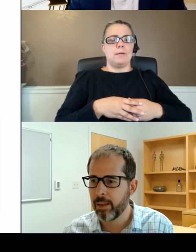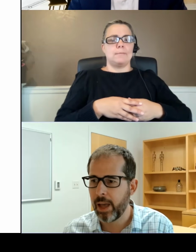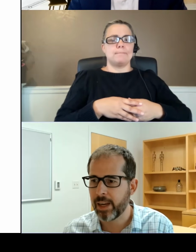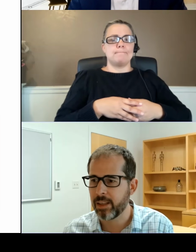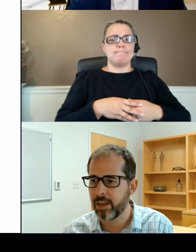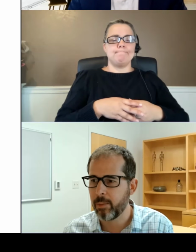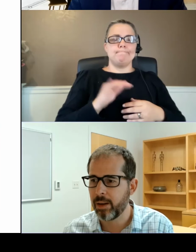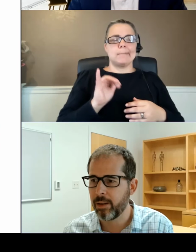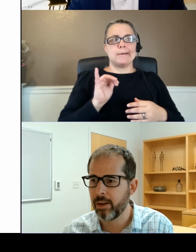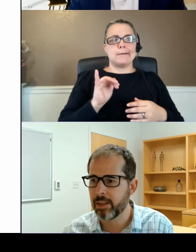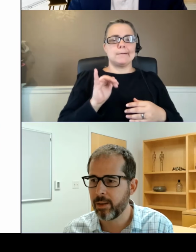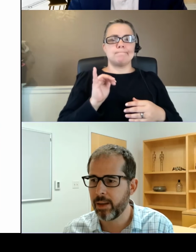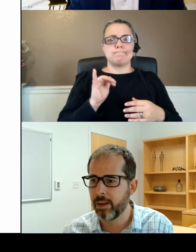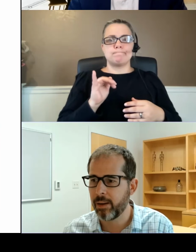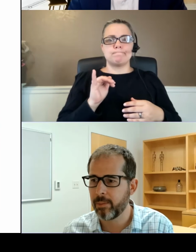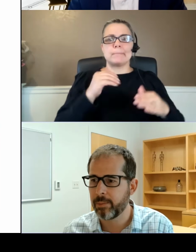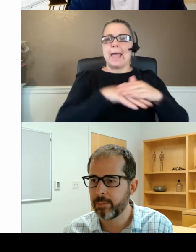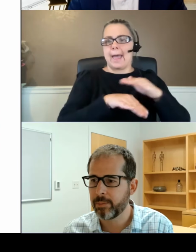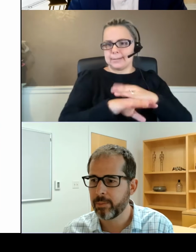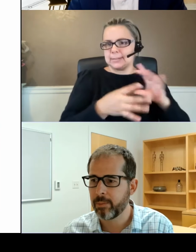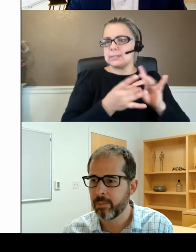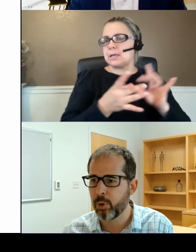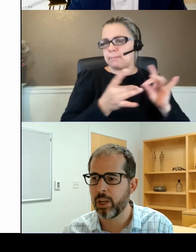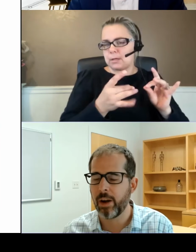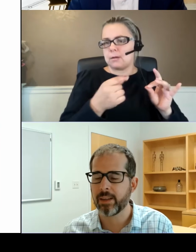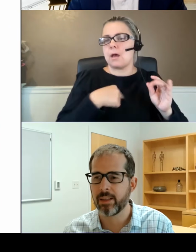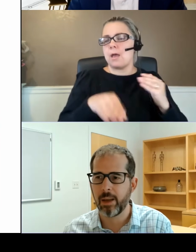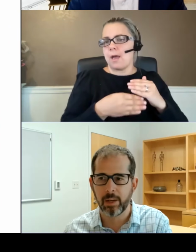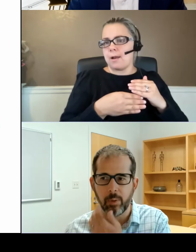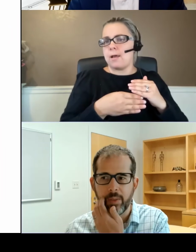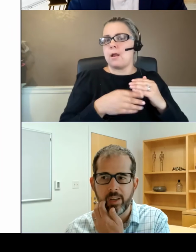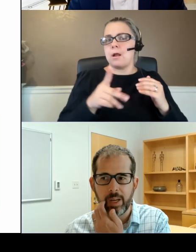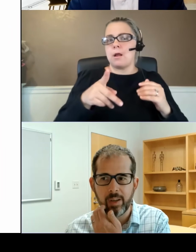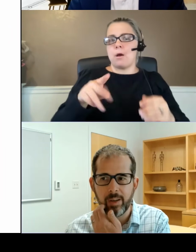the access statement the dis... the procure access statement as well, that you mentioned,